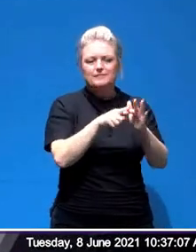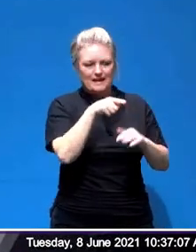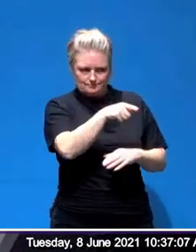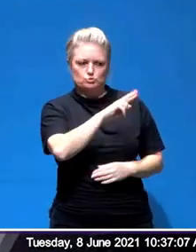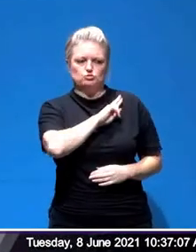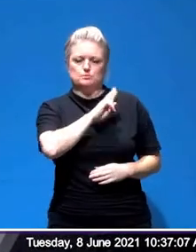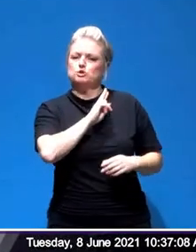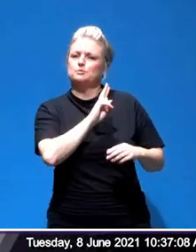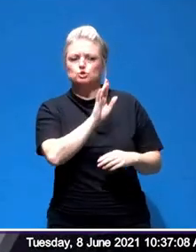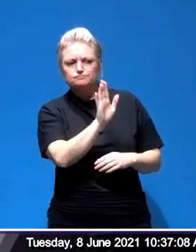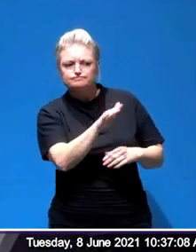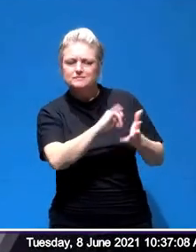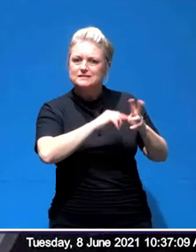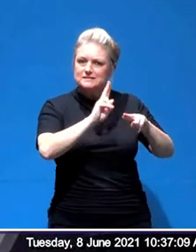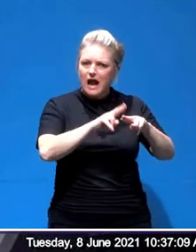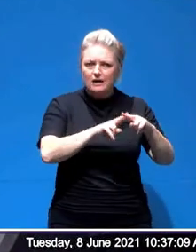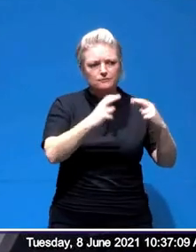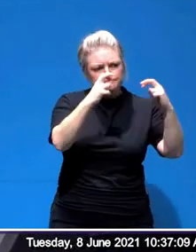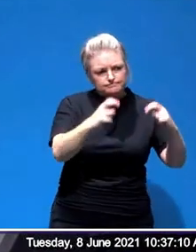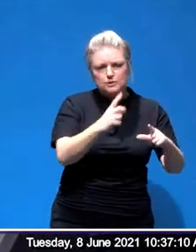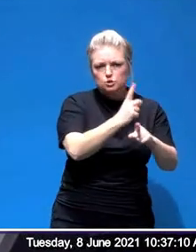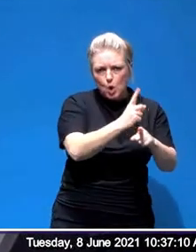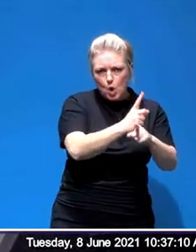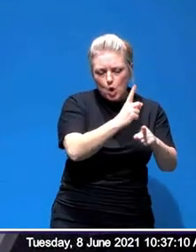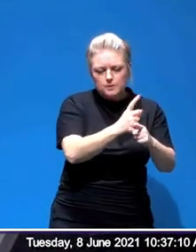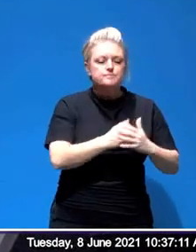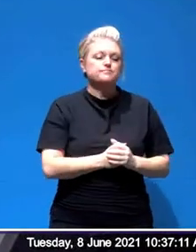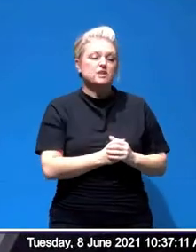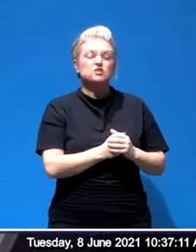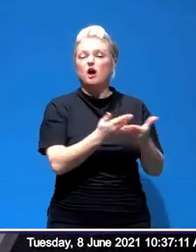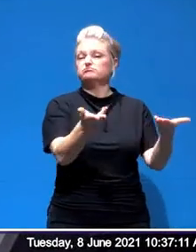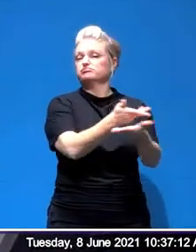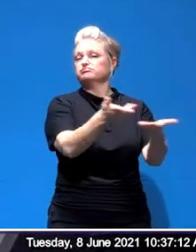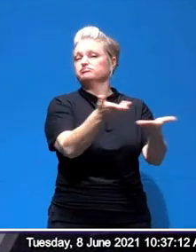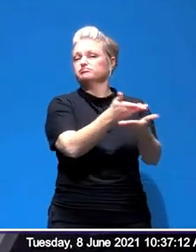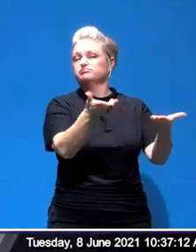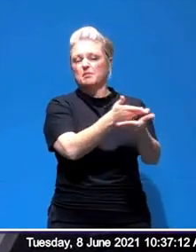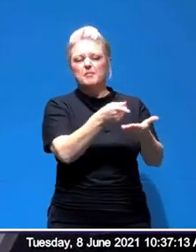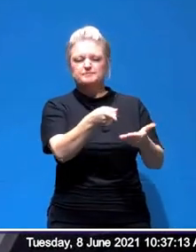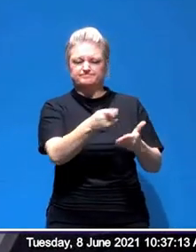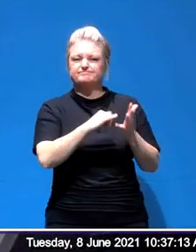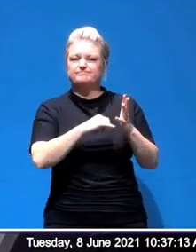He stated there were some issues at N Street and that was the extent of